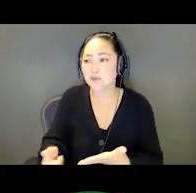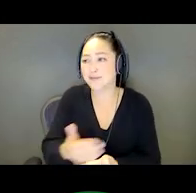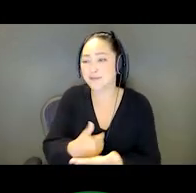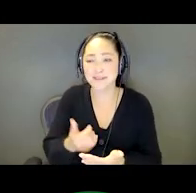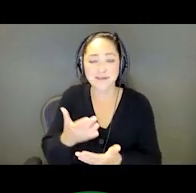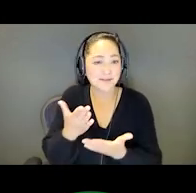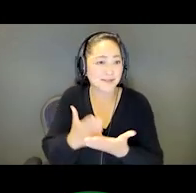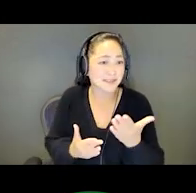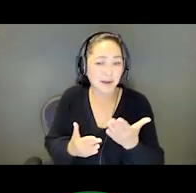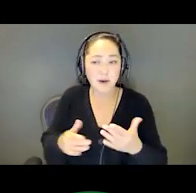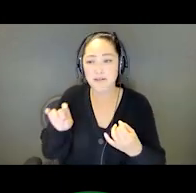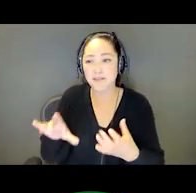transformed by Cartes.